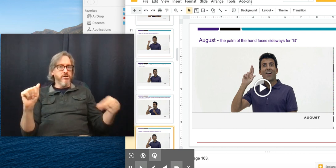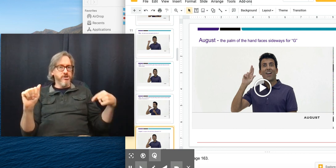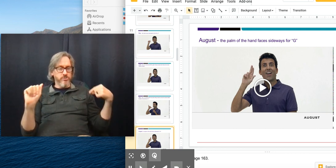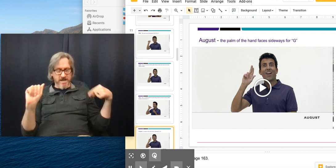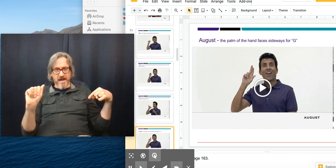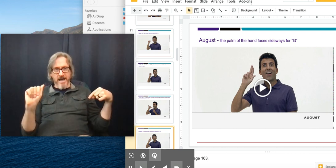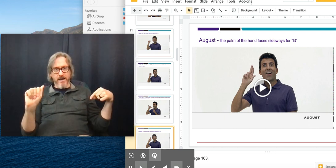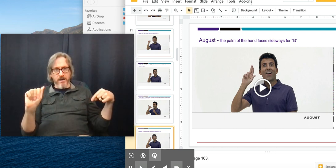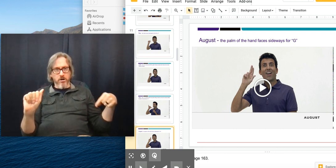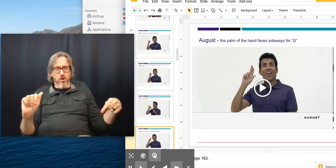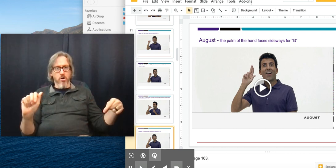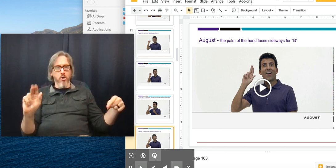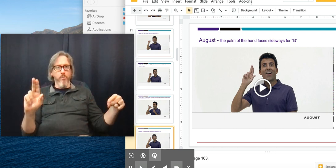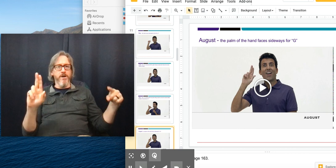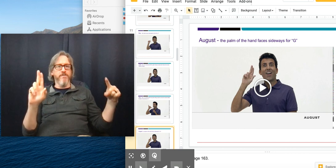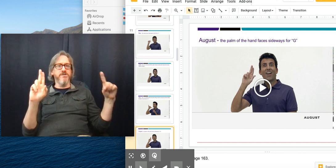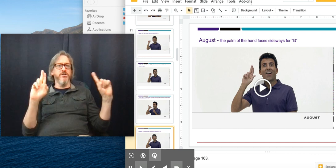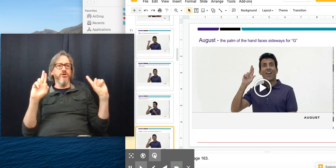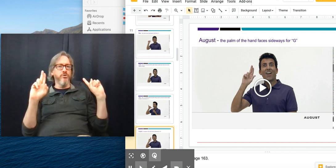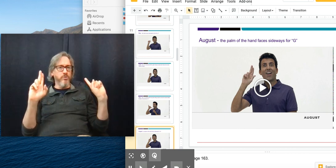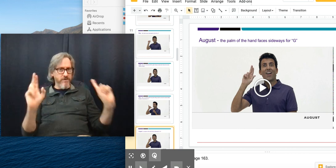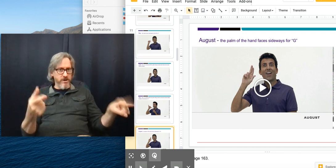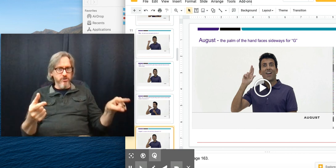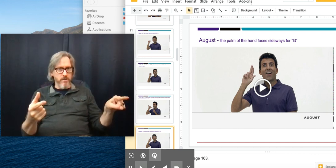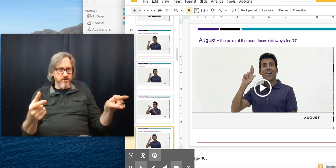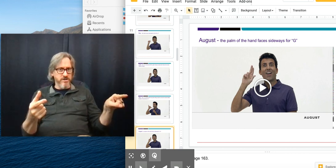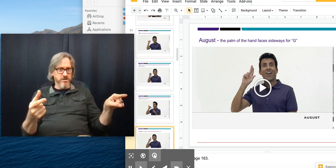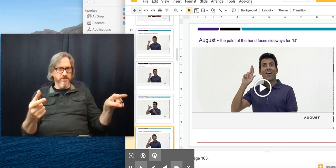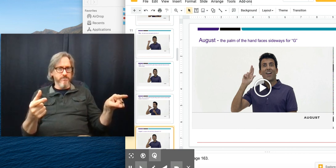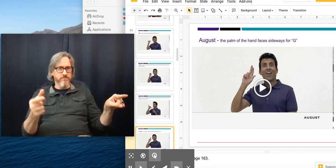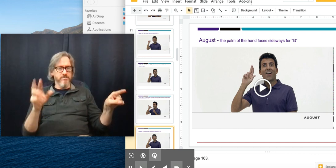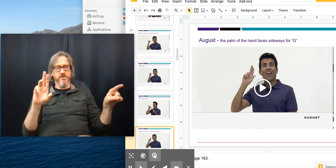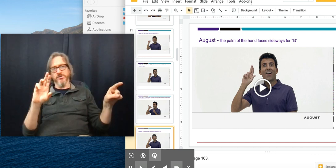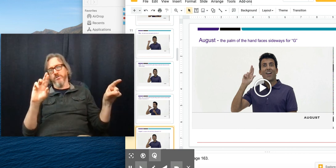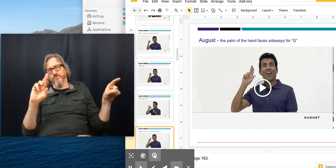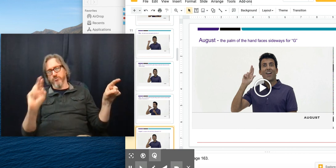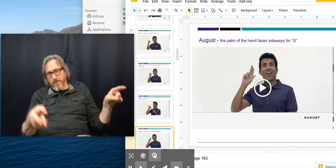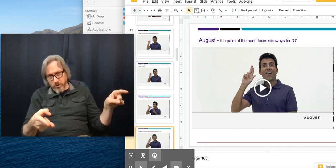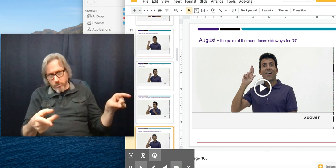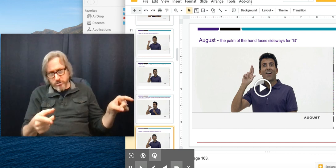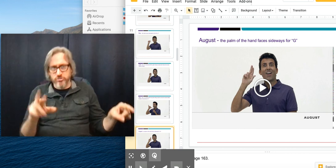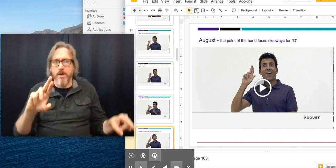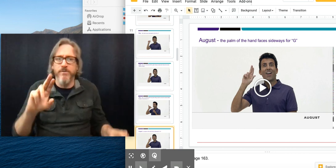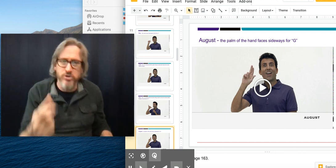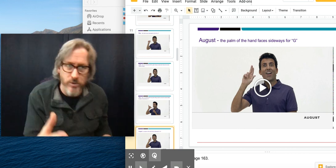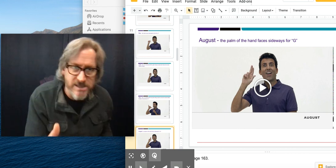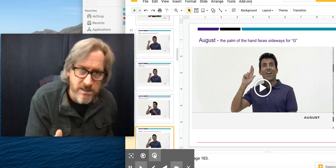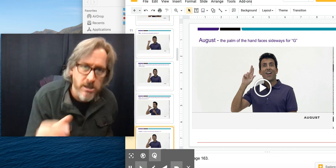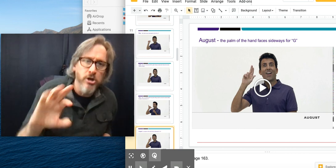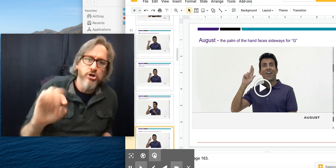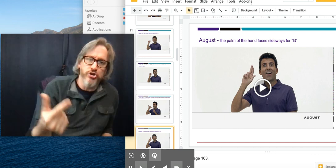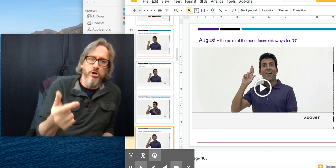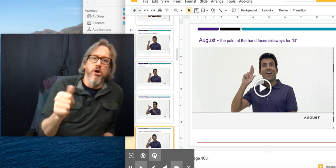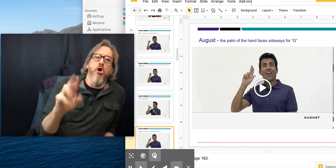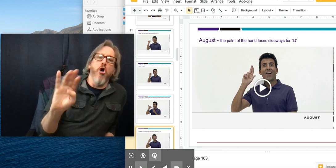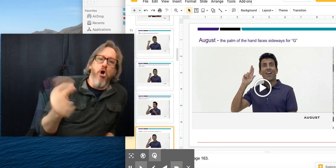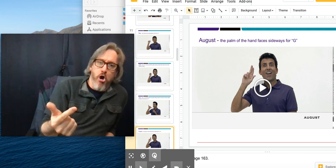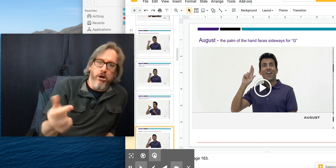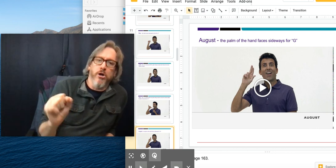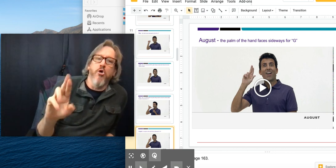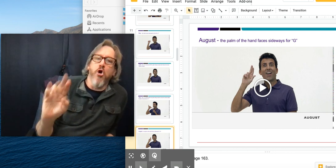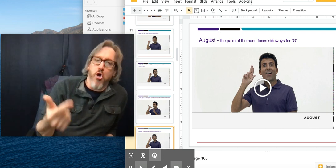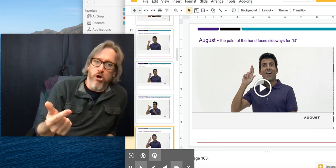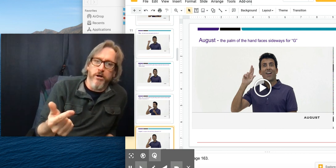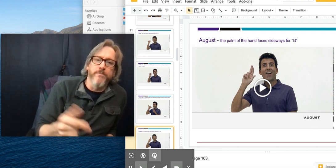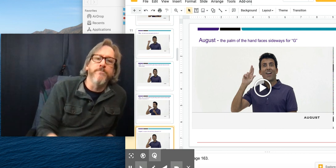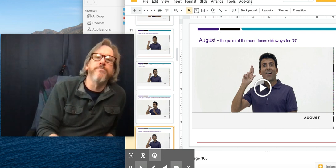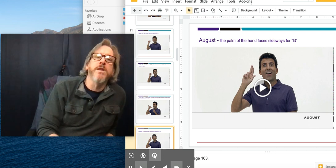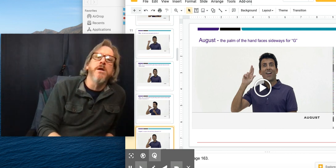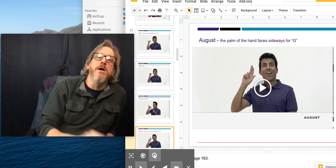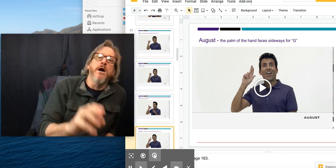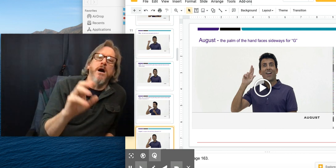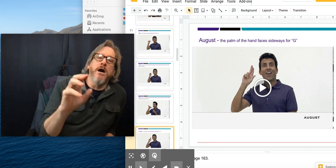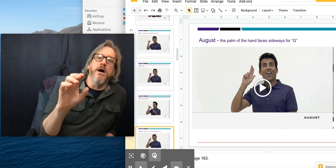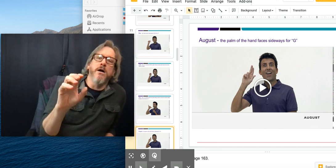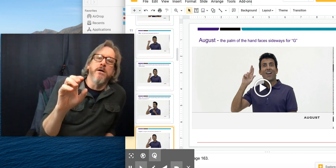so take the a open up to the U and then drop it to the G sort of drop and drop and twist fog fog uh